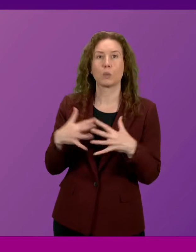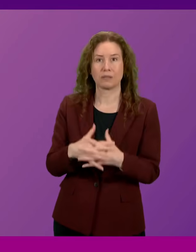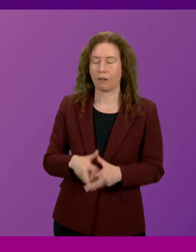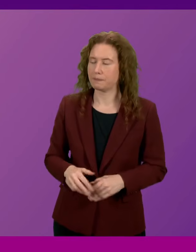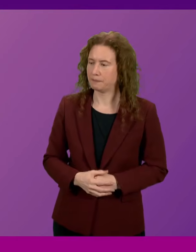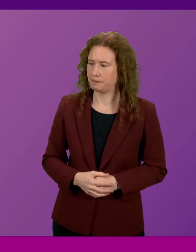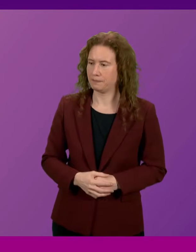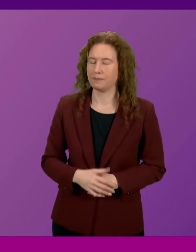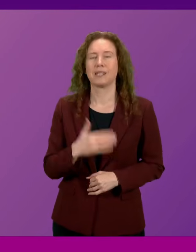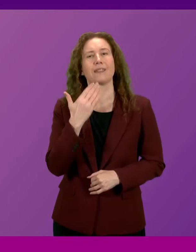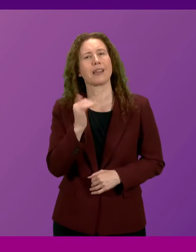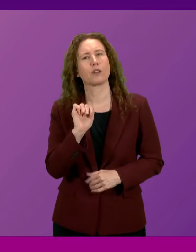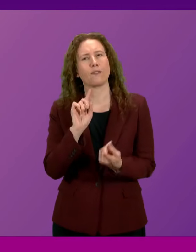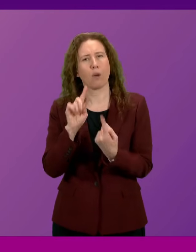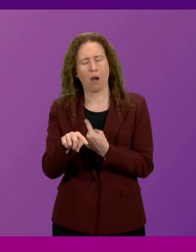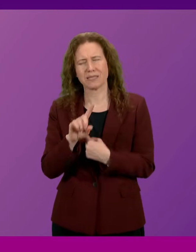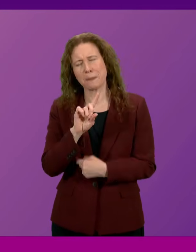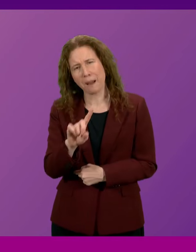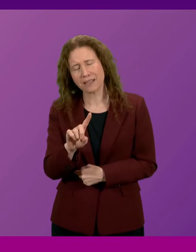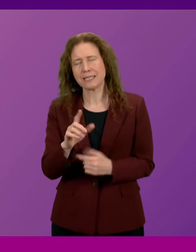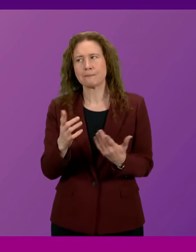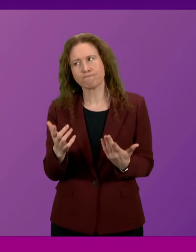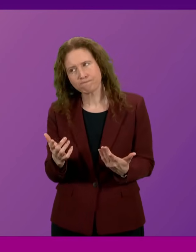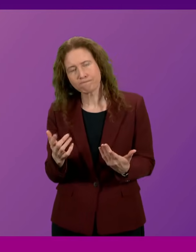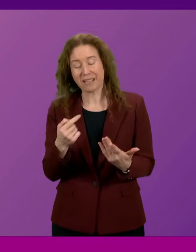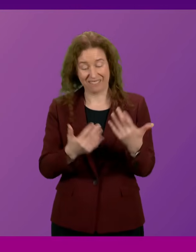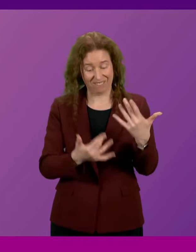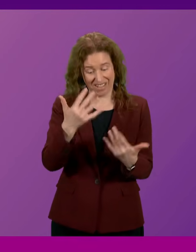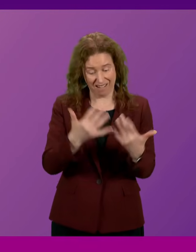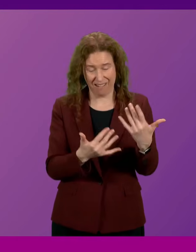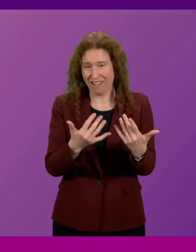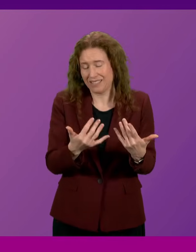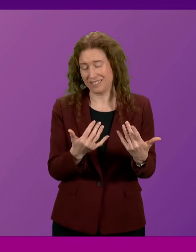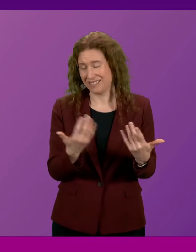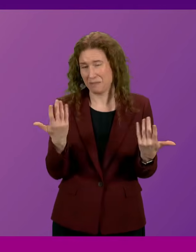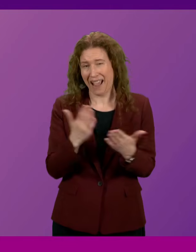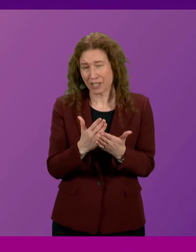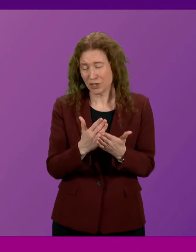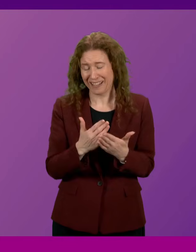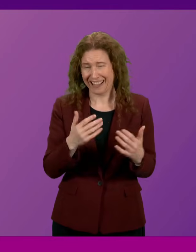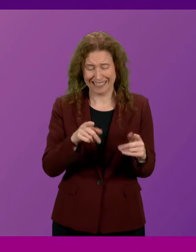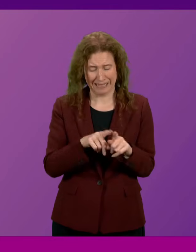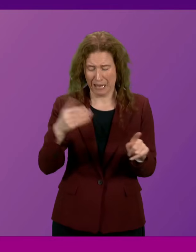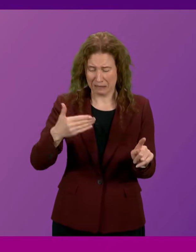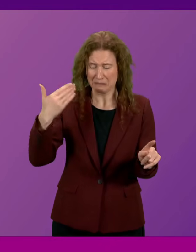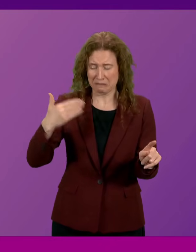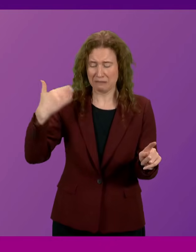The vacancy figures are just the latest in a long line of warnings about the perilous position of